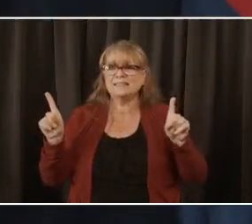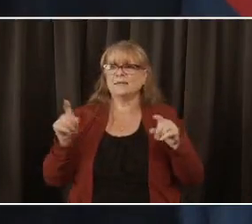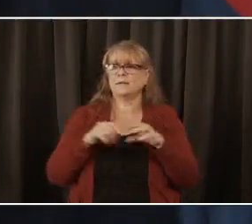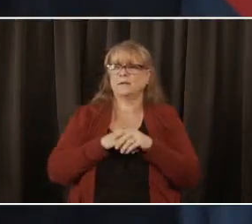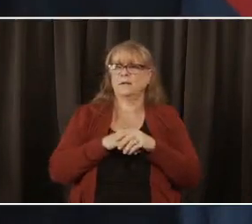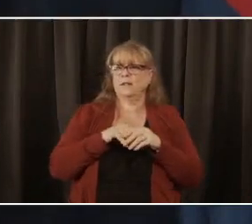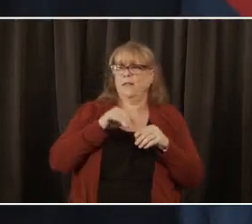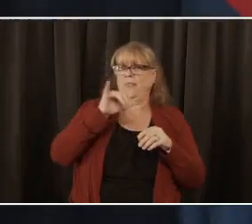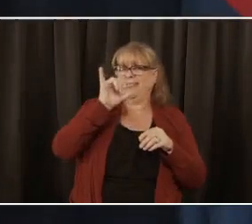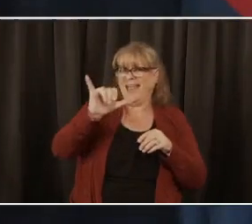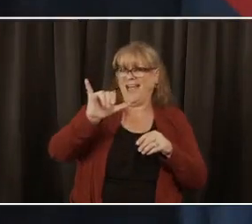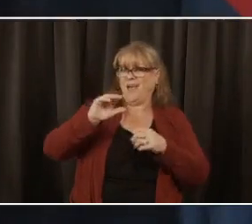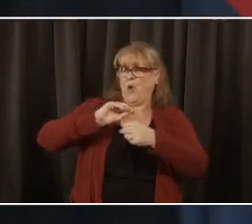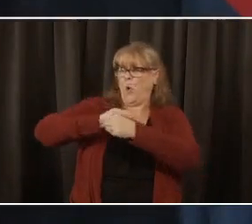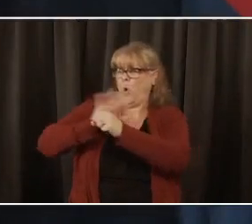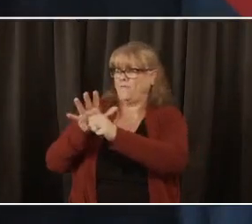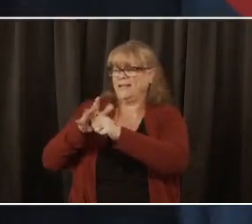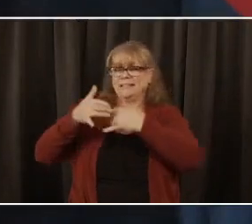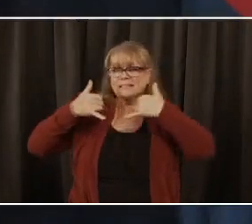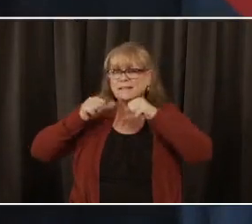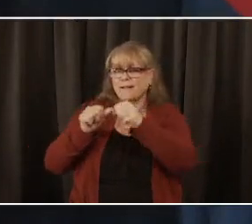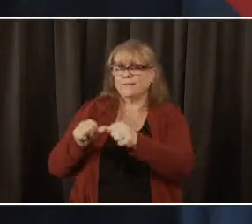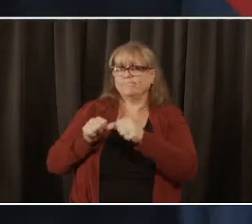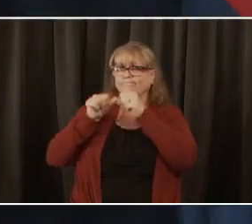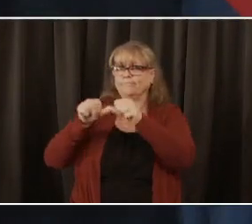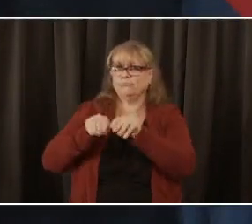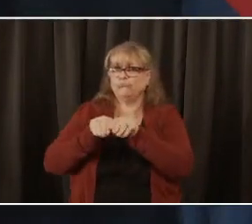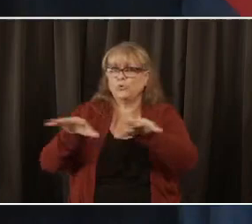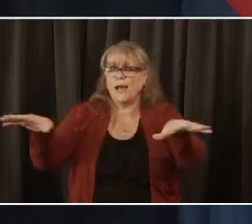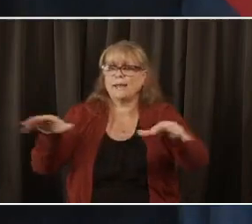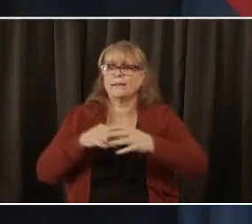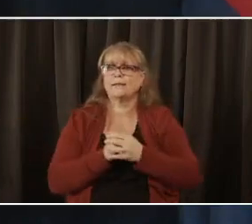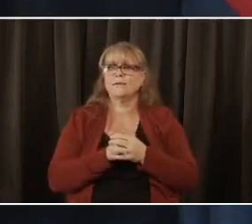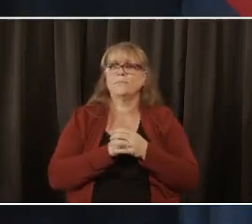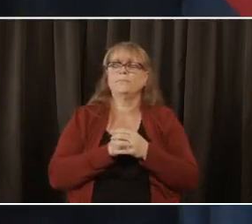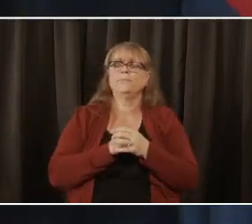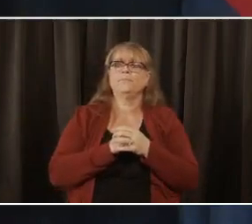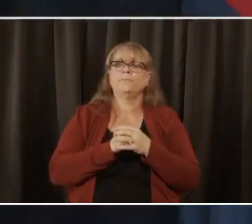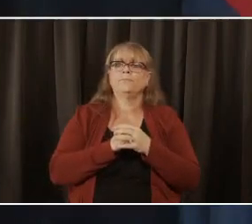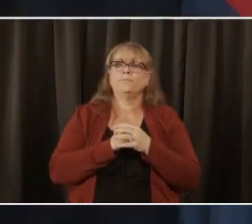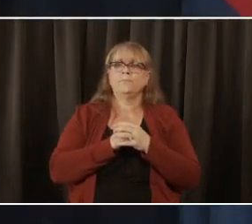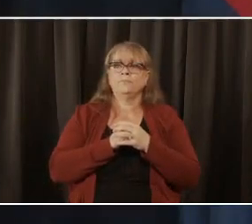17 up and the difference that is making in just reducing hospitalizations by so much.